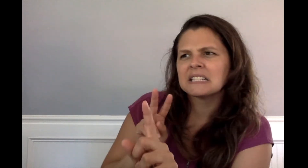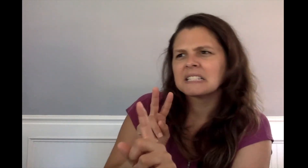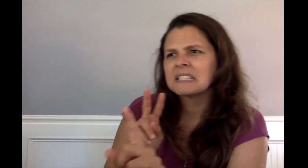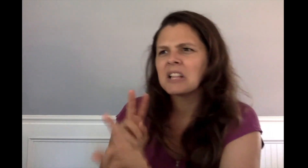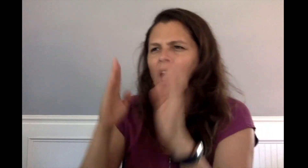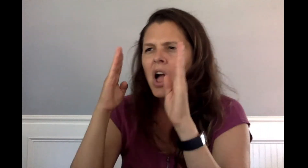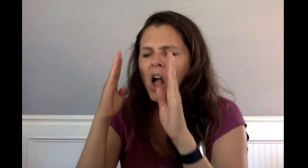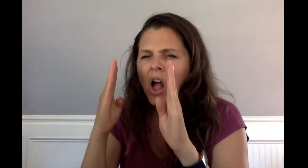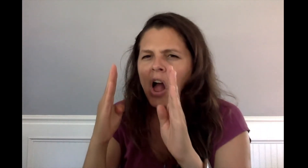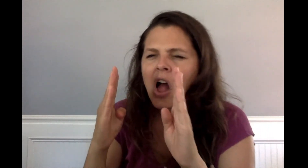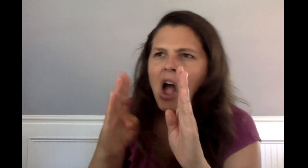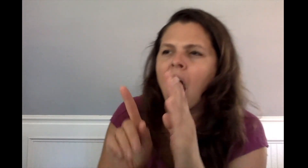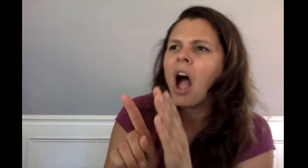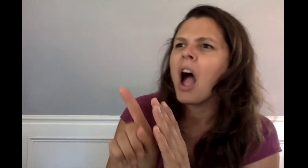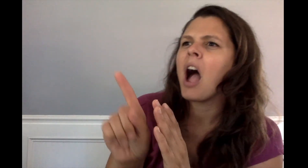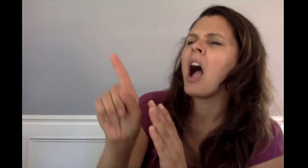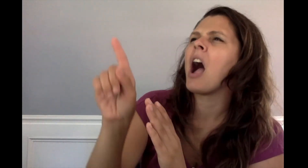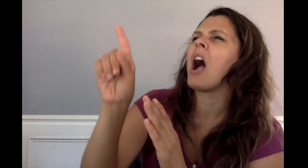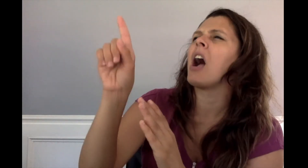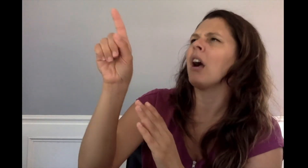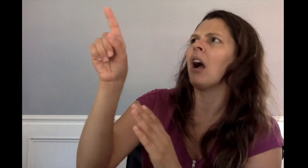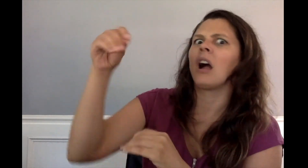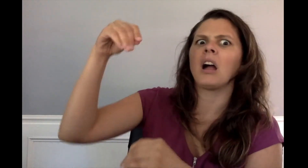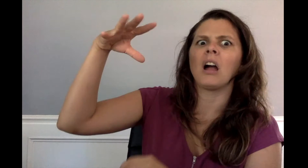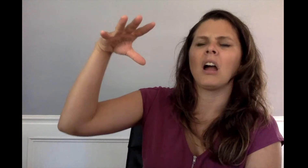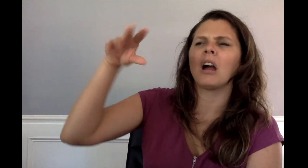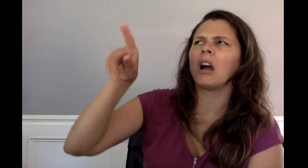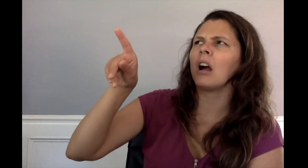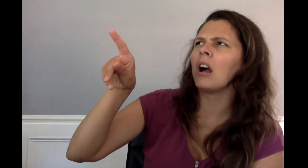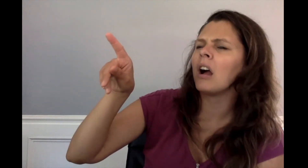through hallways, and up the narrow back stairs.